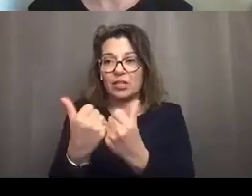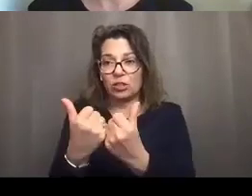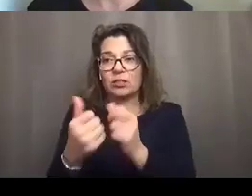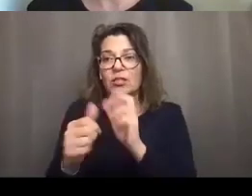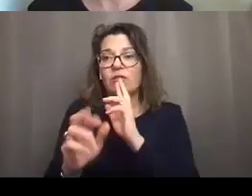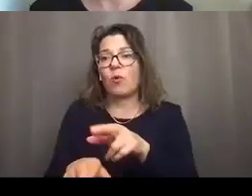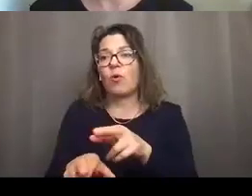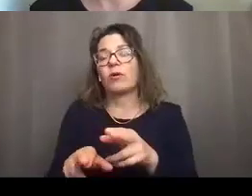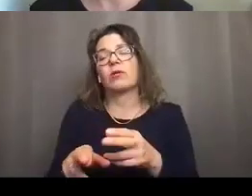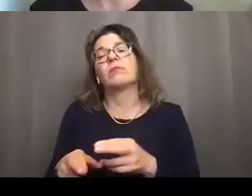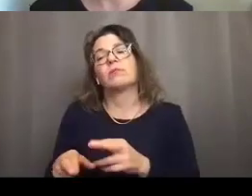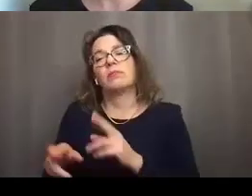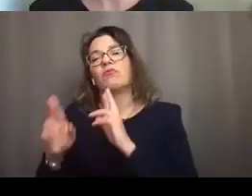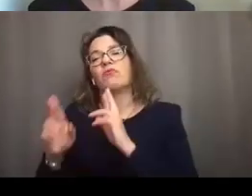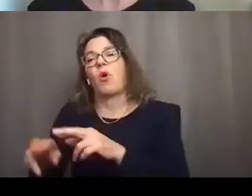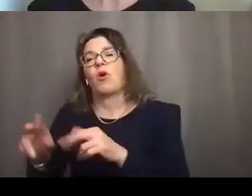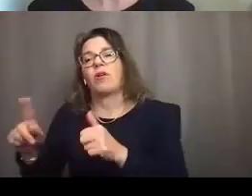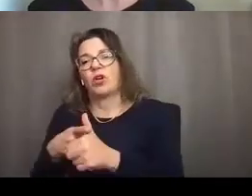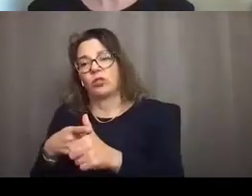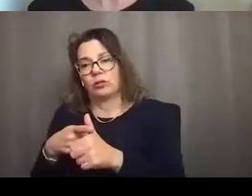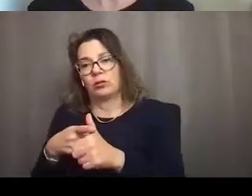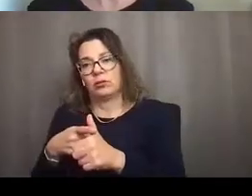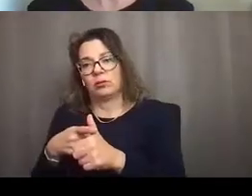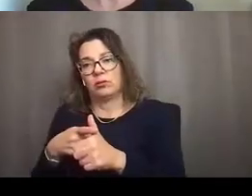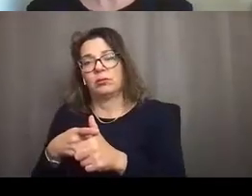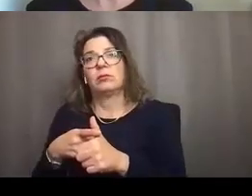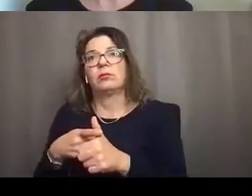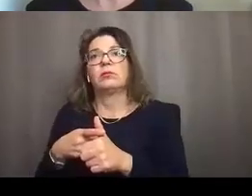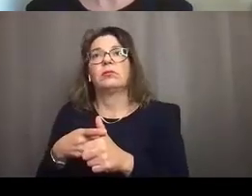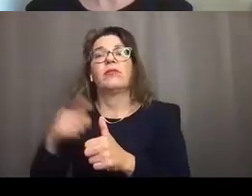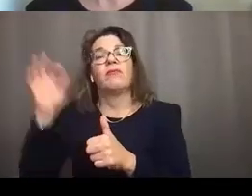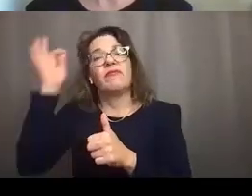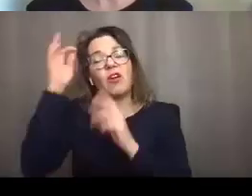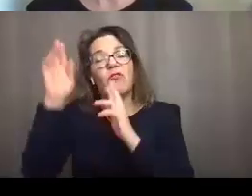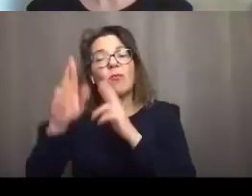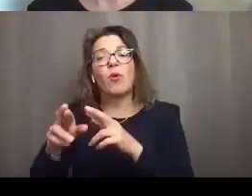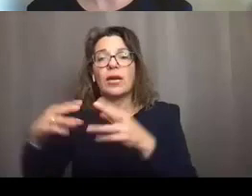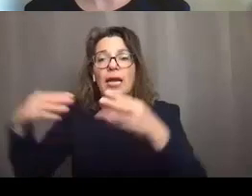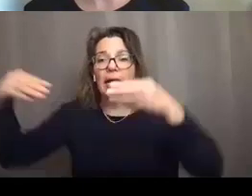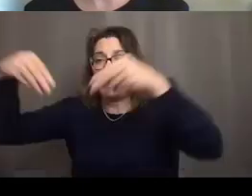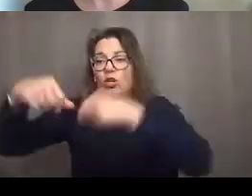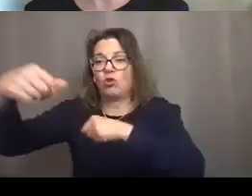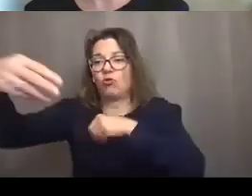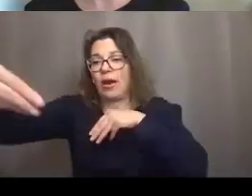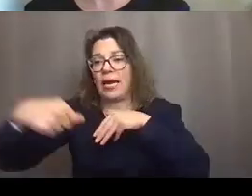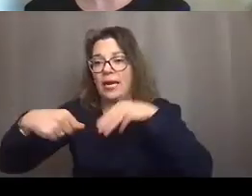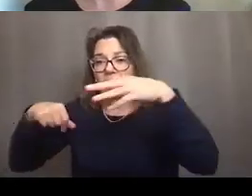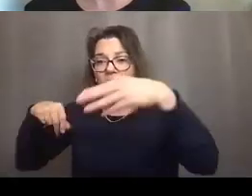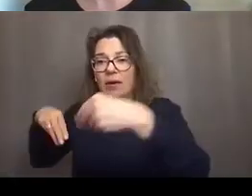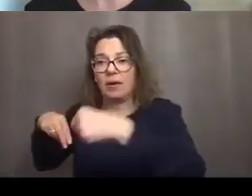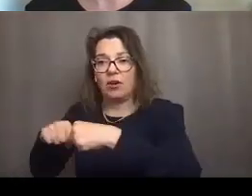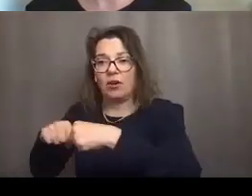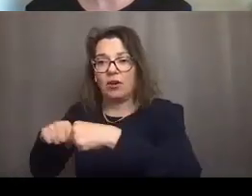RePORTER should be your first place to look. Federal RePORTER because it does integrate things from different sources, it does lag behind,